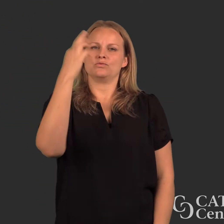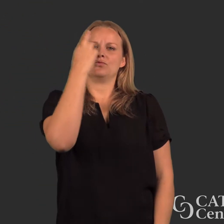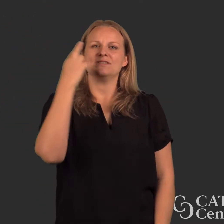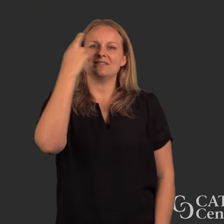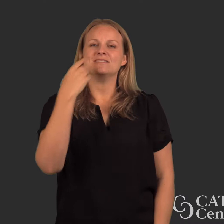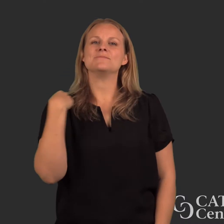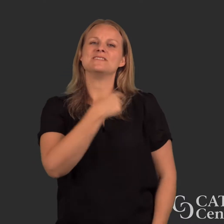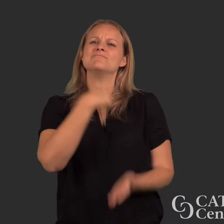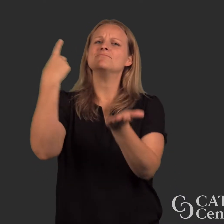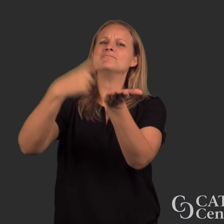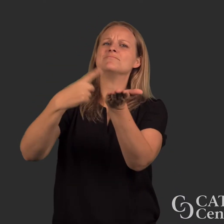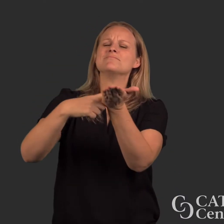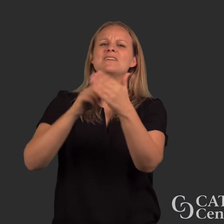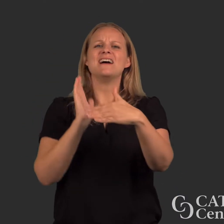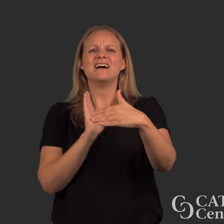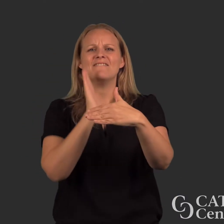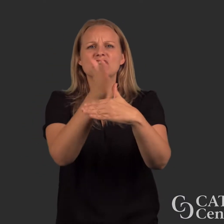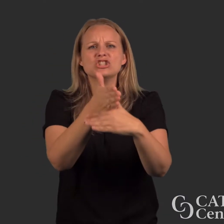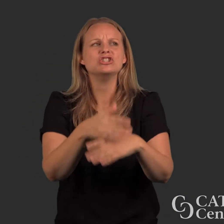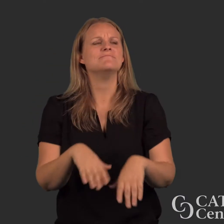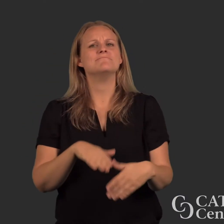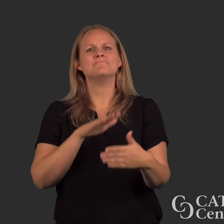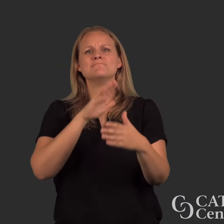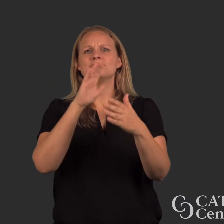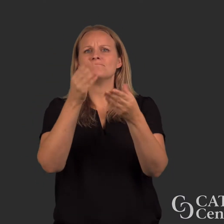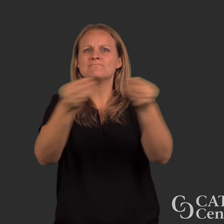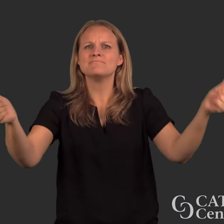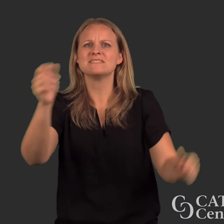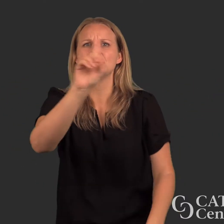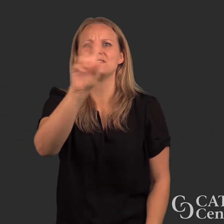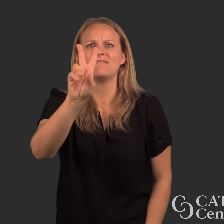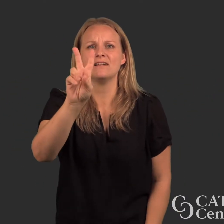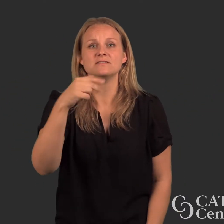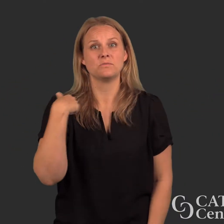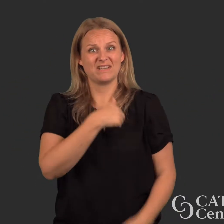That's the reason why we focus on interventions to eradicate DV/SV.